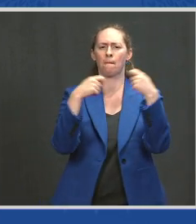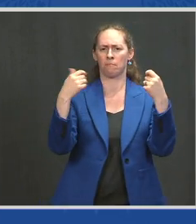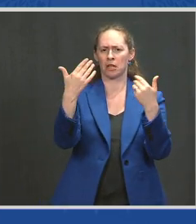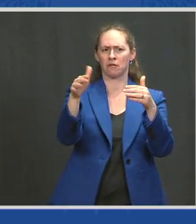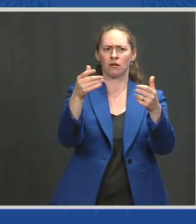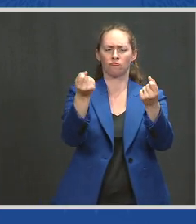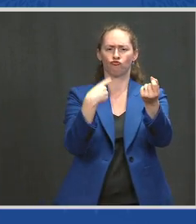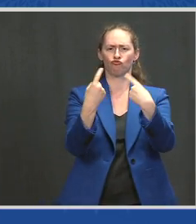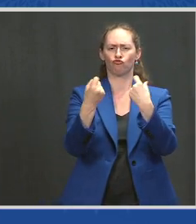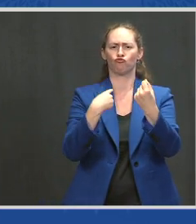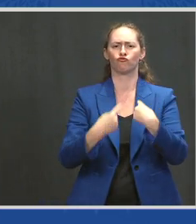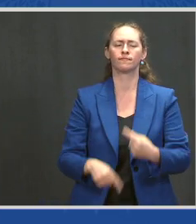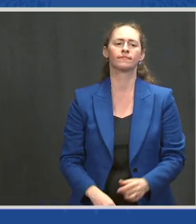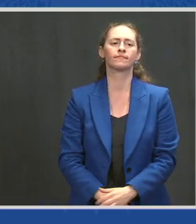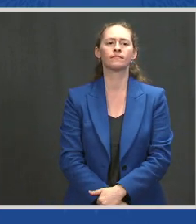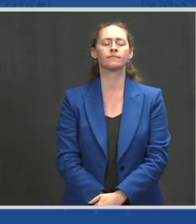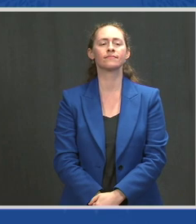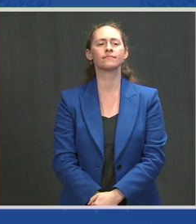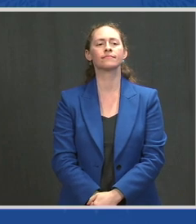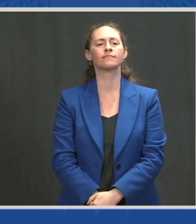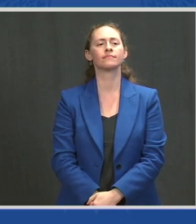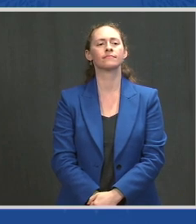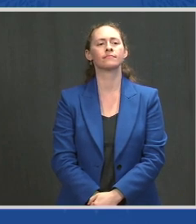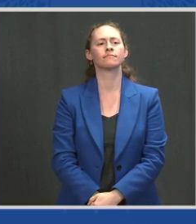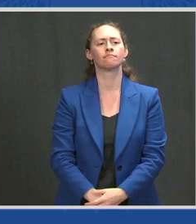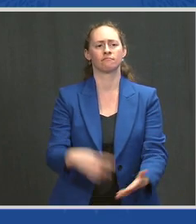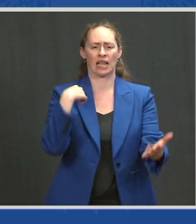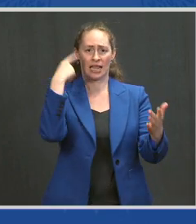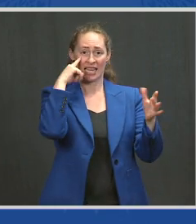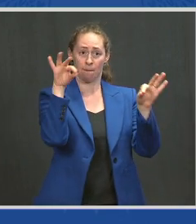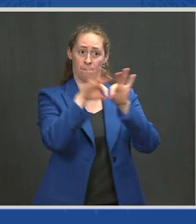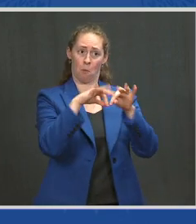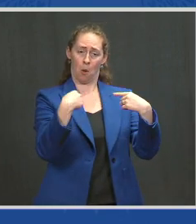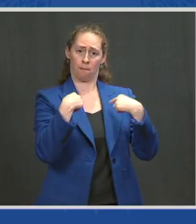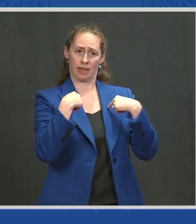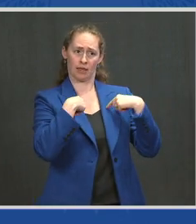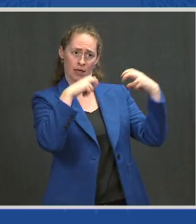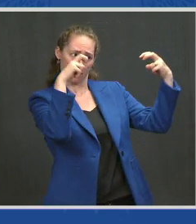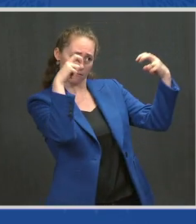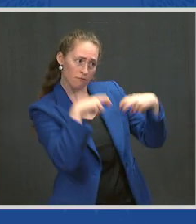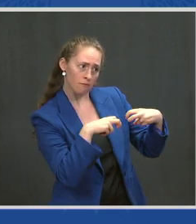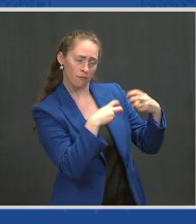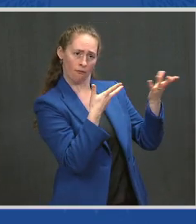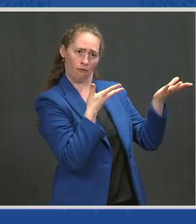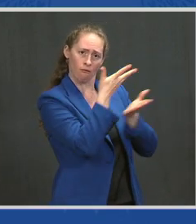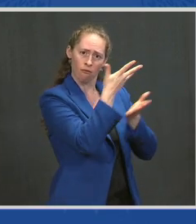It was important to meet in person so there can be no mistake about or misrepresentations